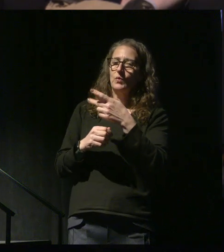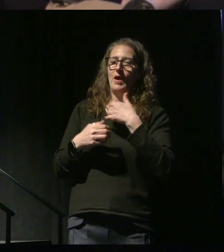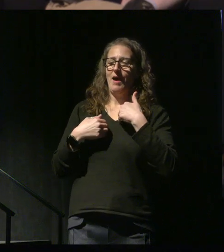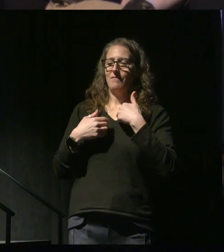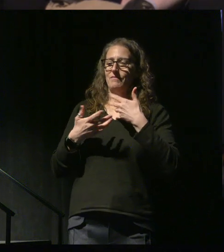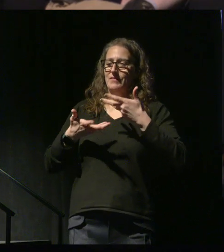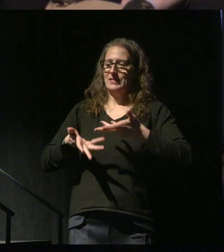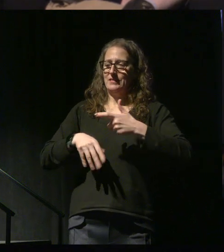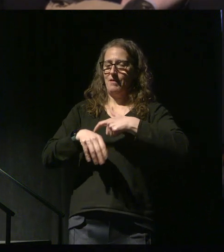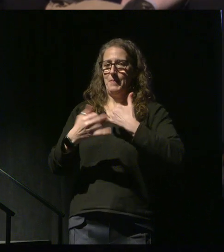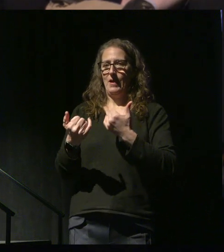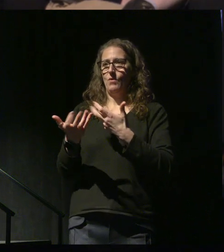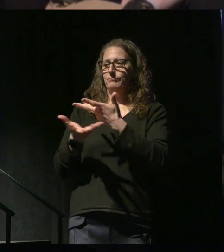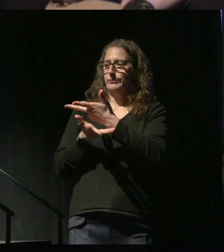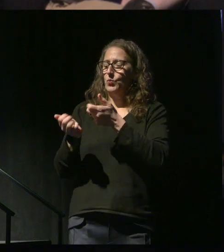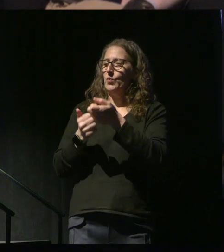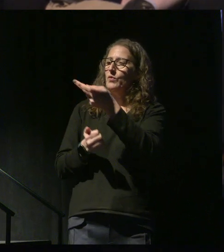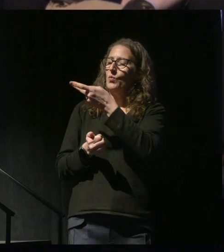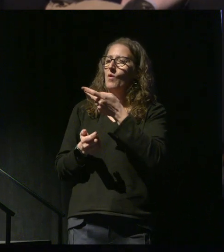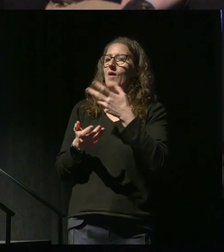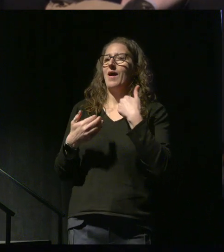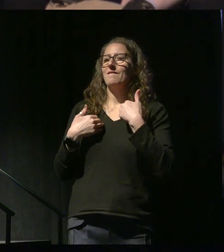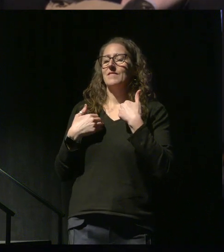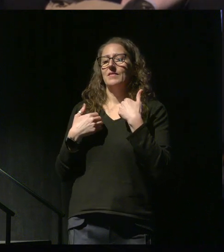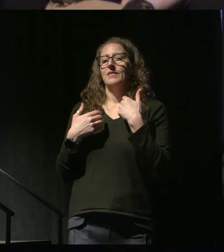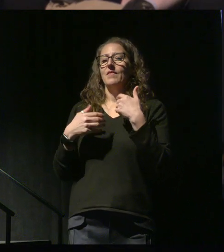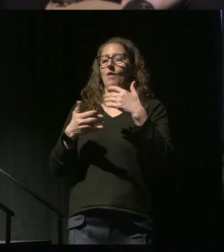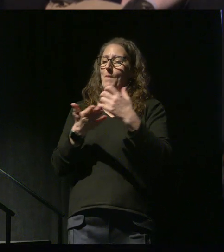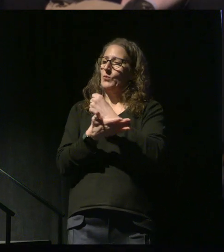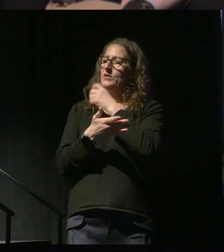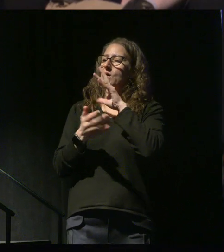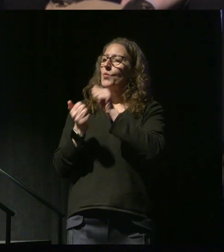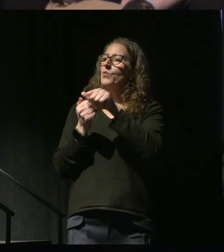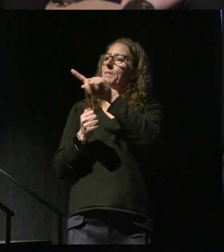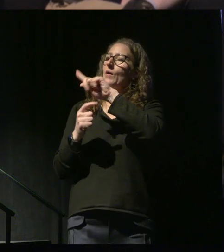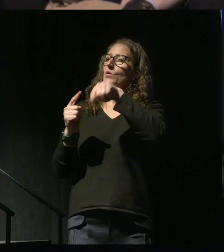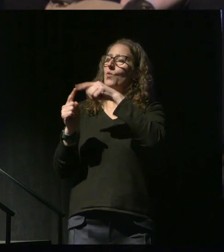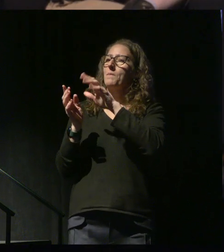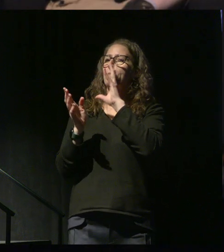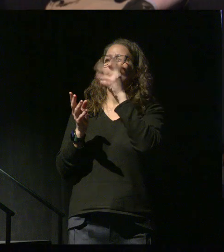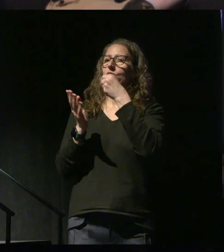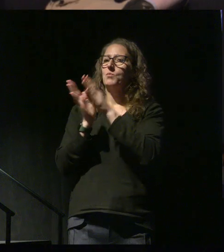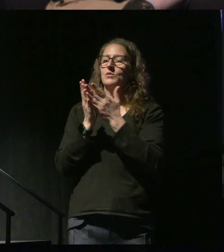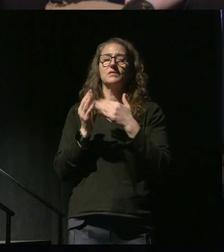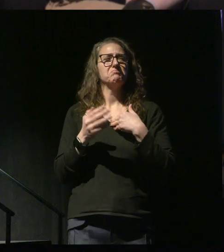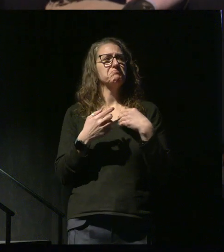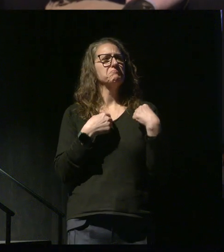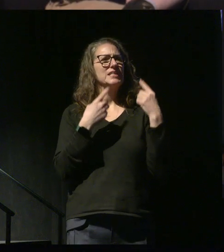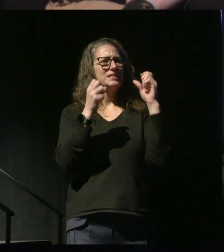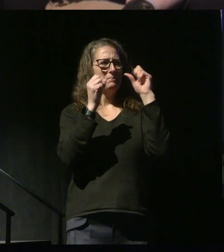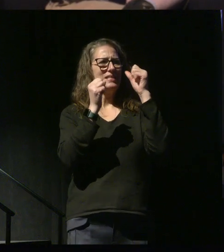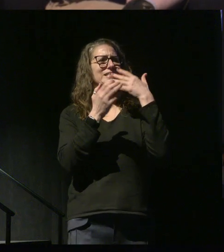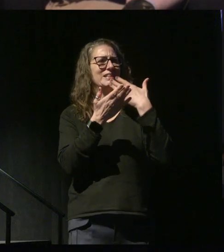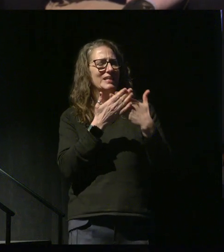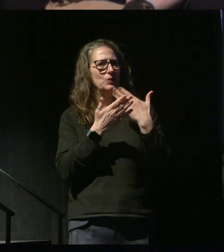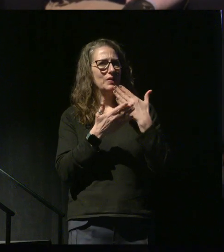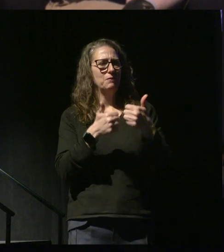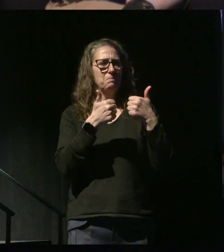and to get to talk with you about your beautiful books and thank you. It's been amazing, thanks. Yeah, I'm deeply honored, thank you.